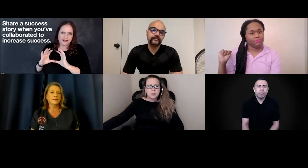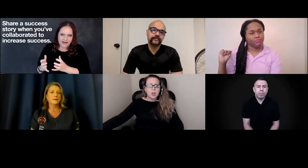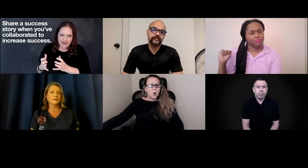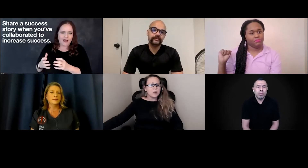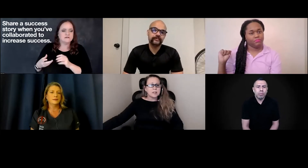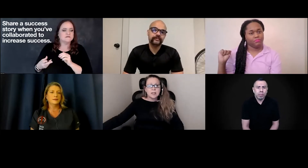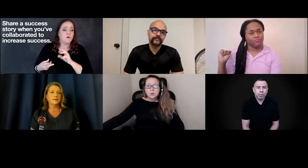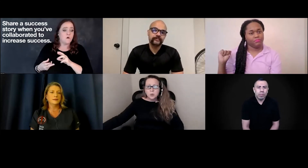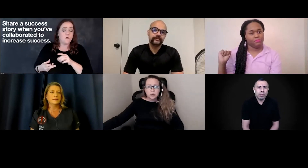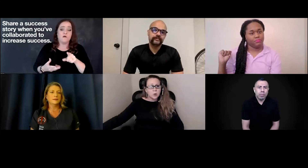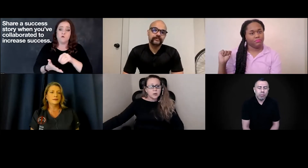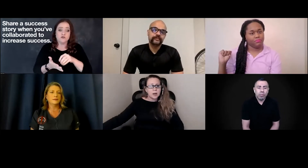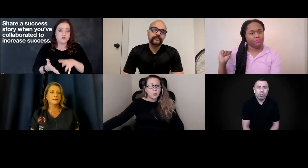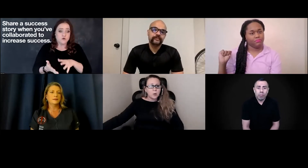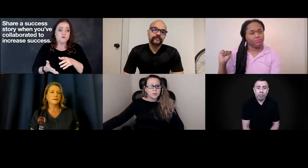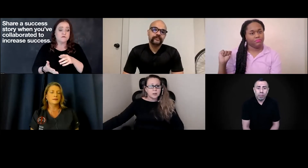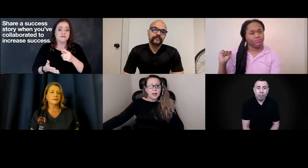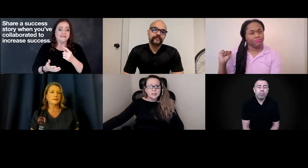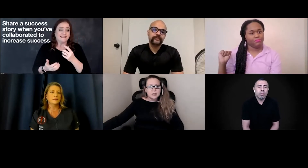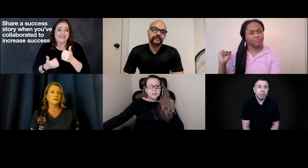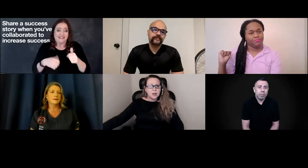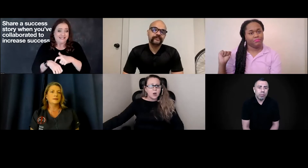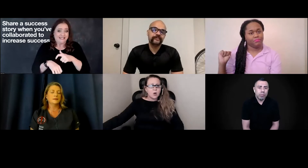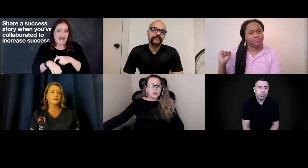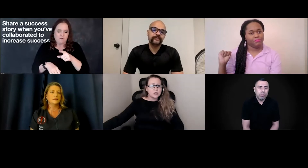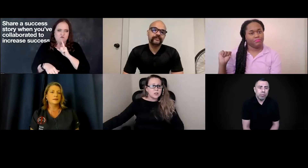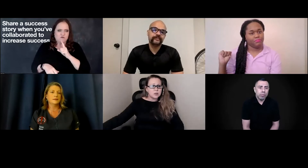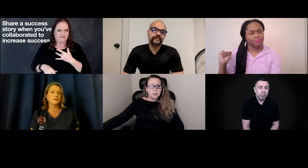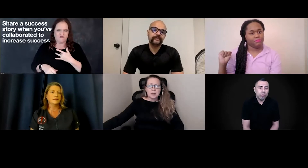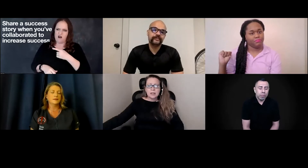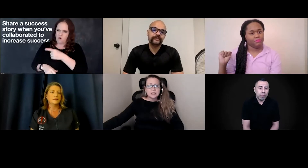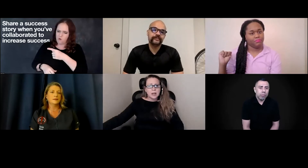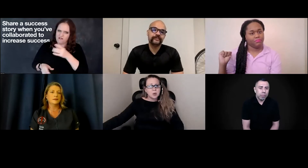maybe schedule has really worked out well with classes or a student, anytime you really